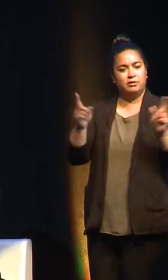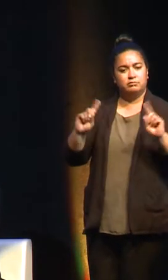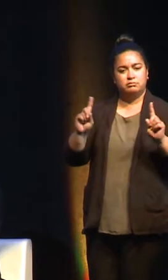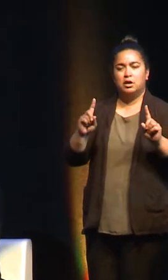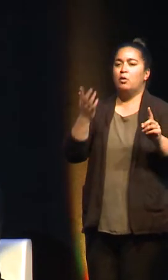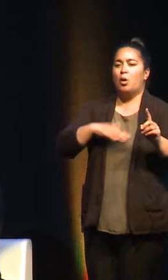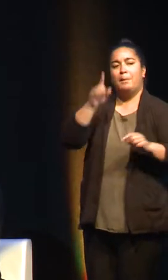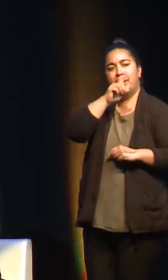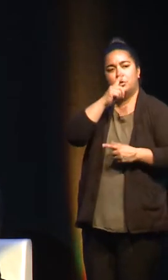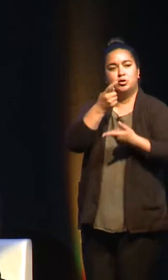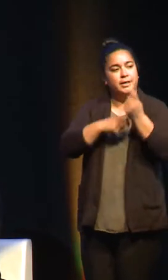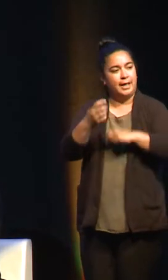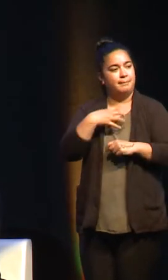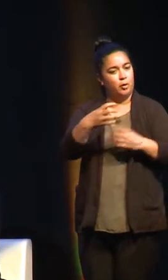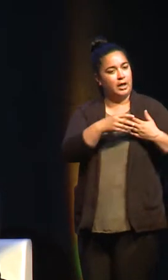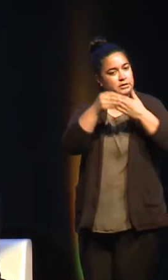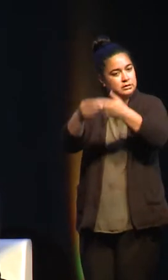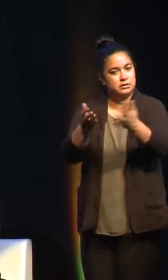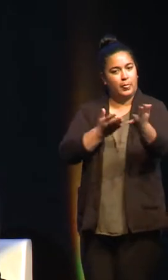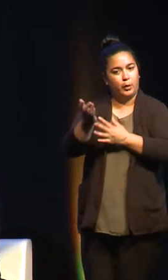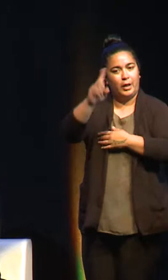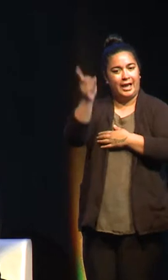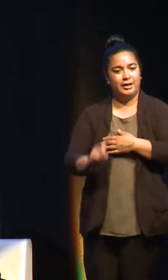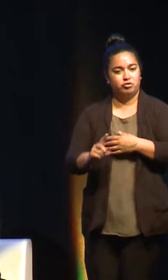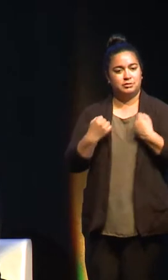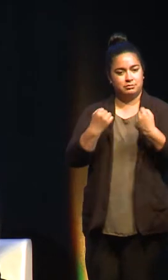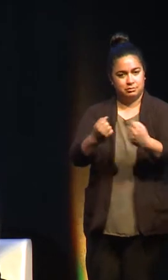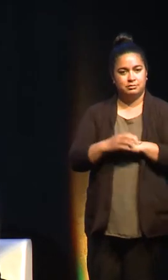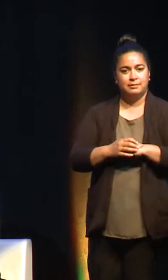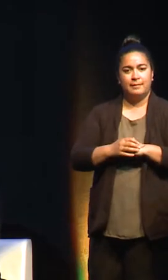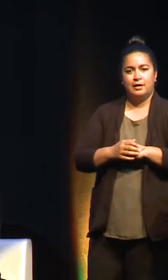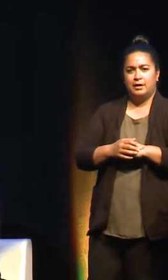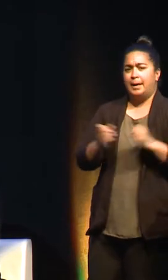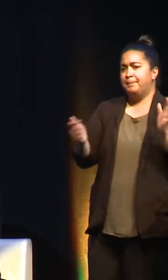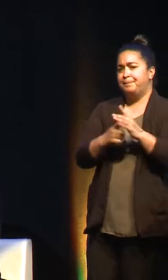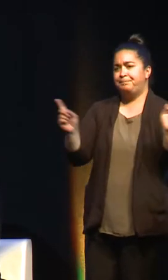clever energy use, and one of the key strategic pillars of that is supporting productive and